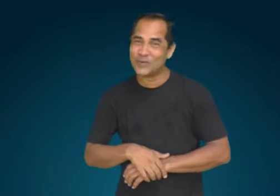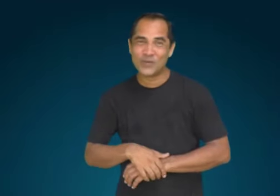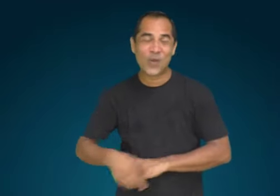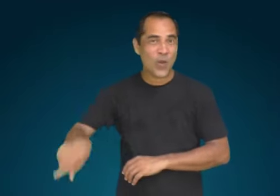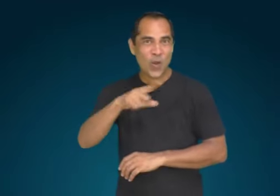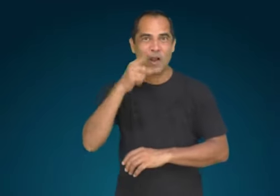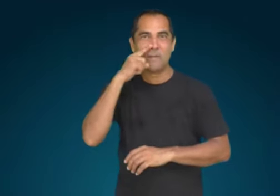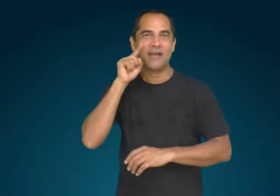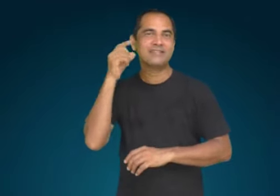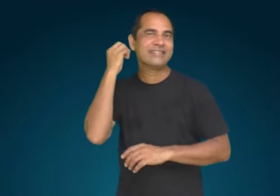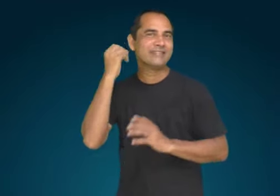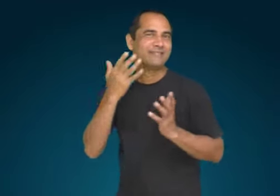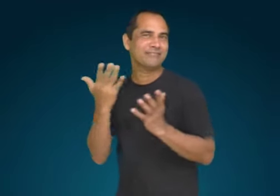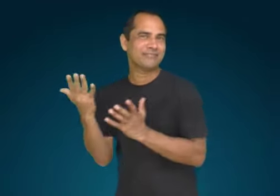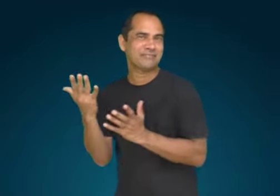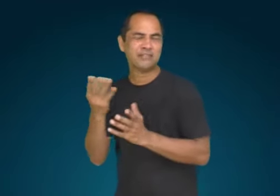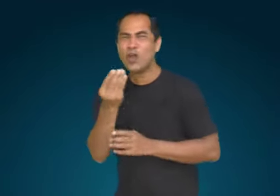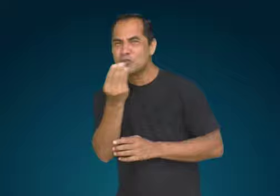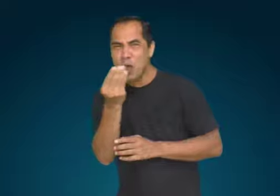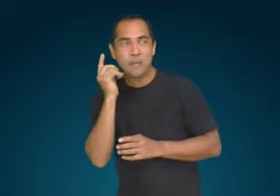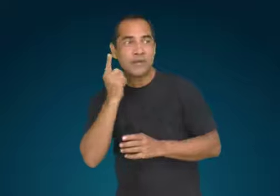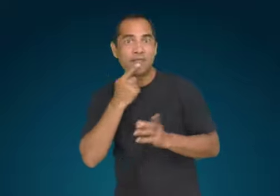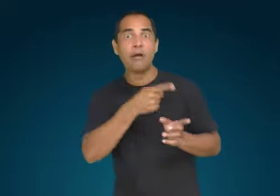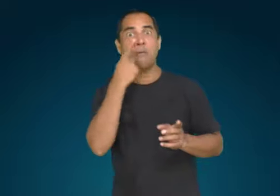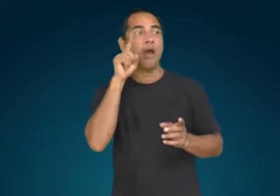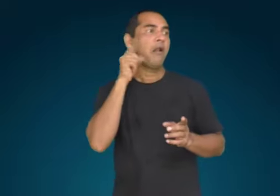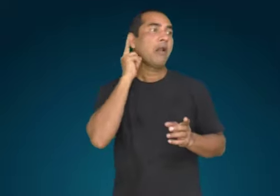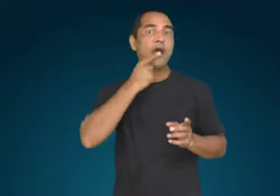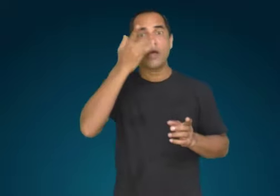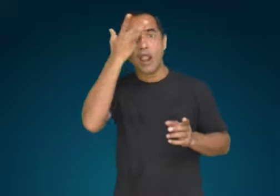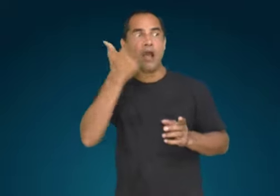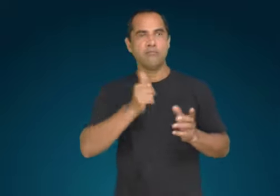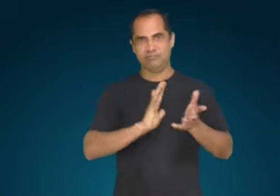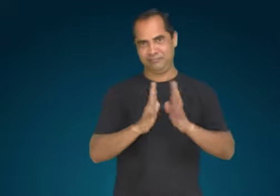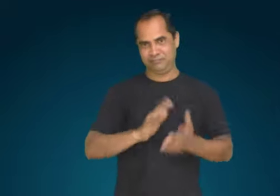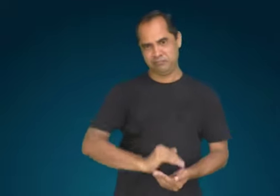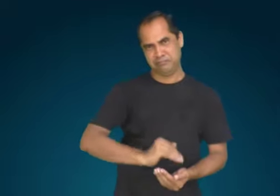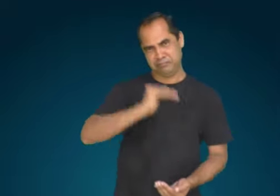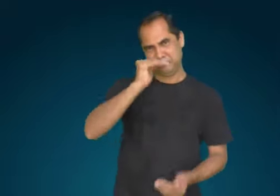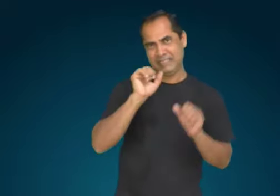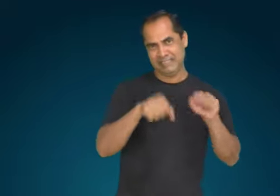there are millions and millions of deaf children but do they have access to sign language at their homes